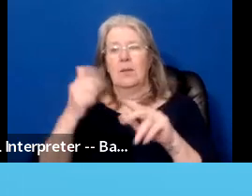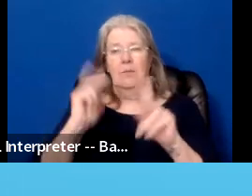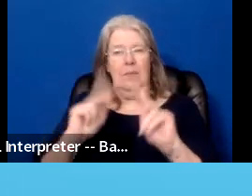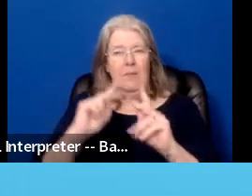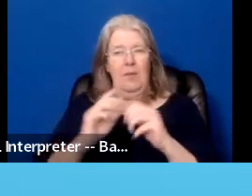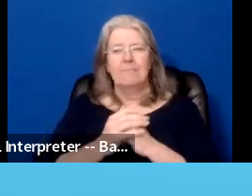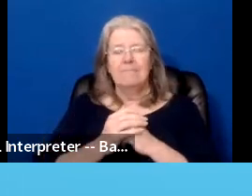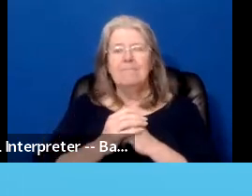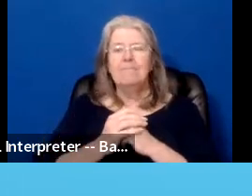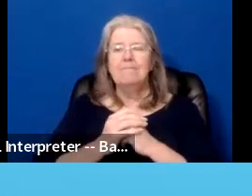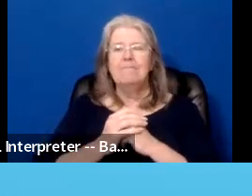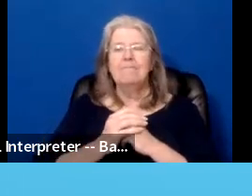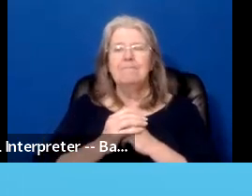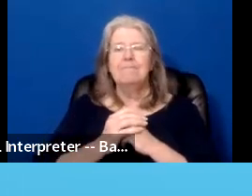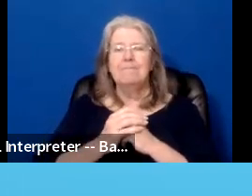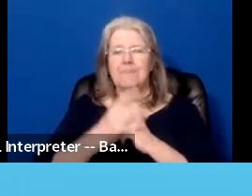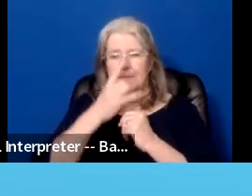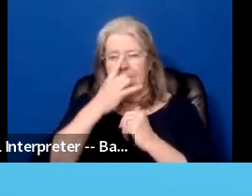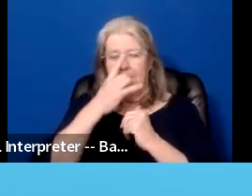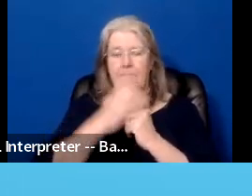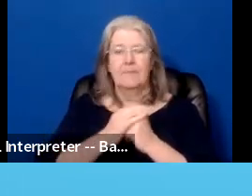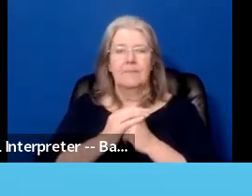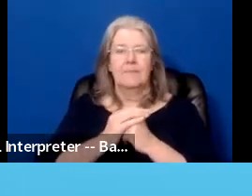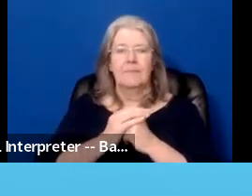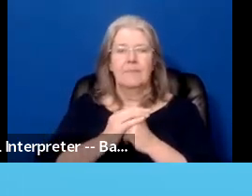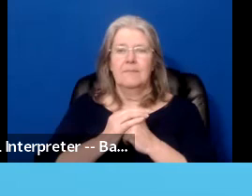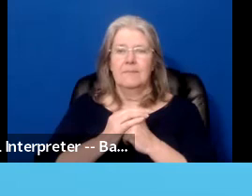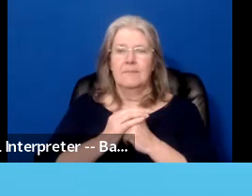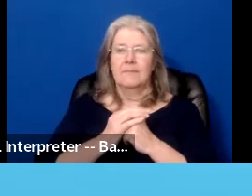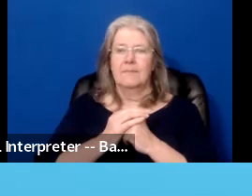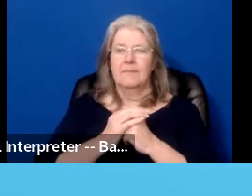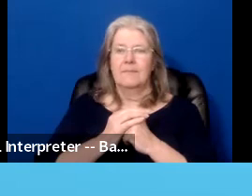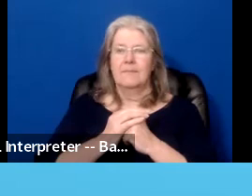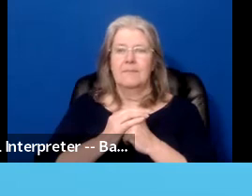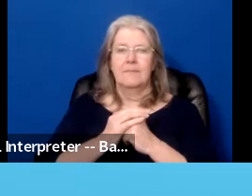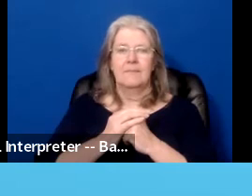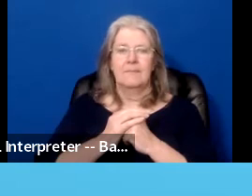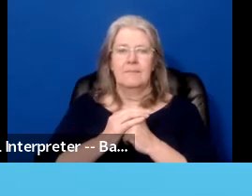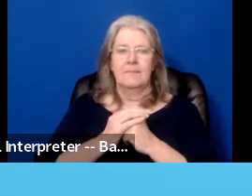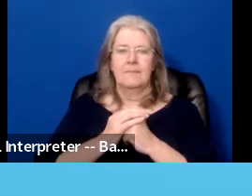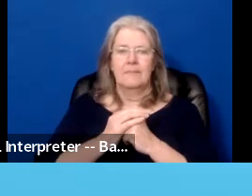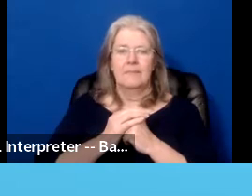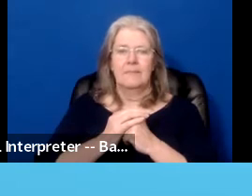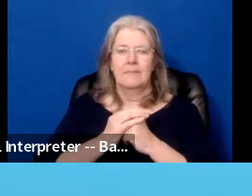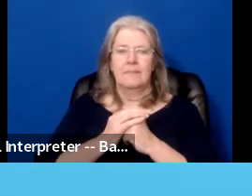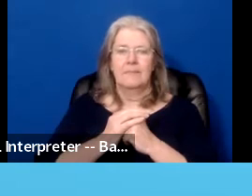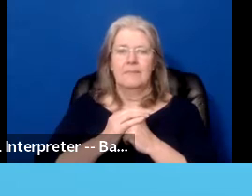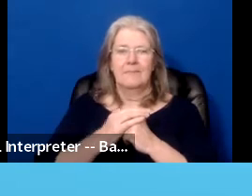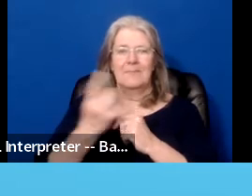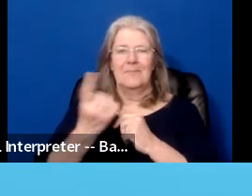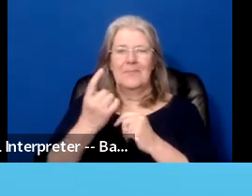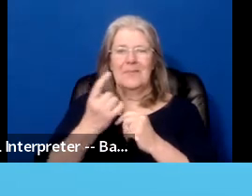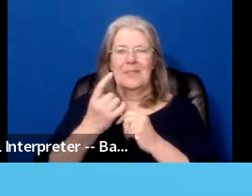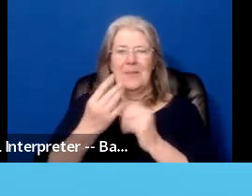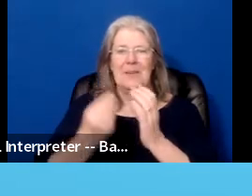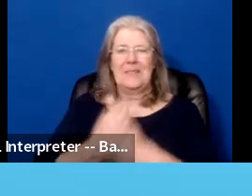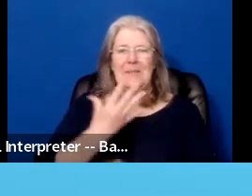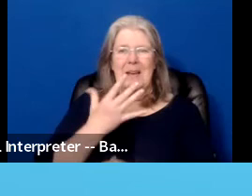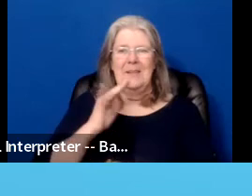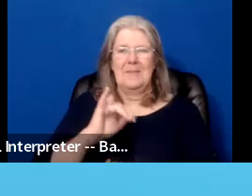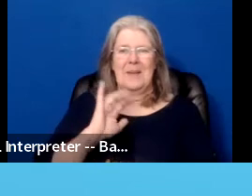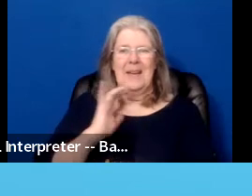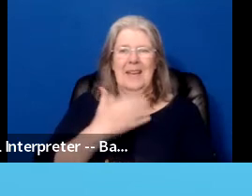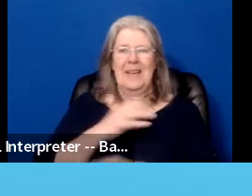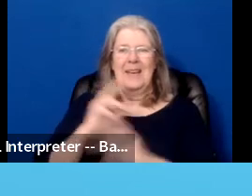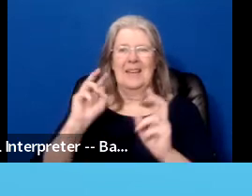Matt: Great. And this must be someone who was inspired by our title "Live Safely with COVID" and what